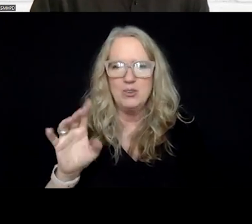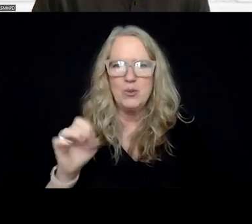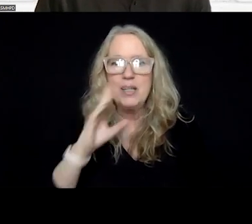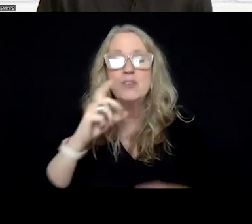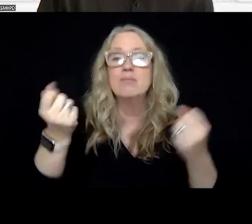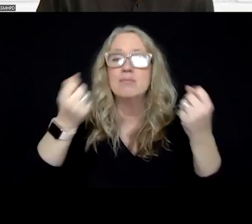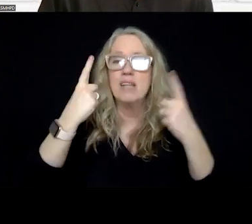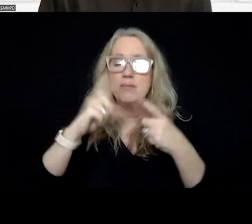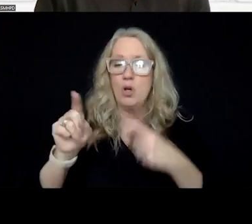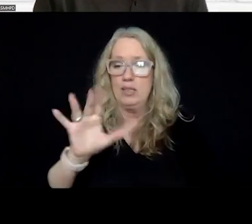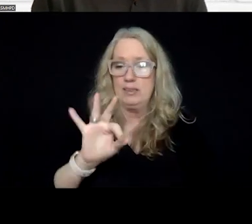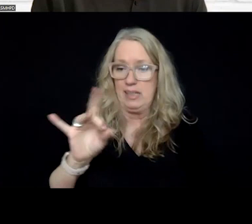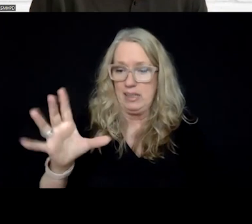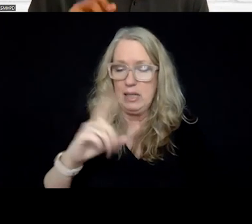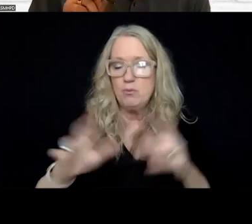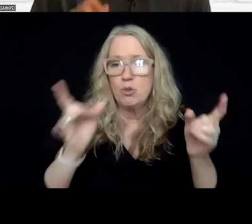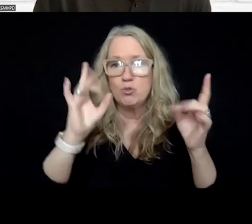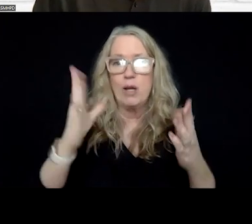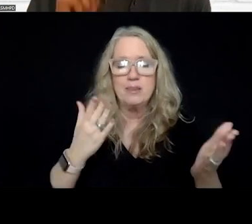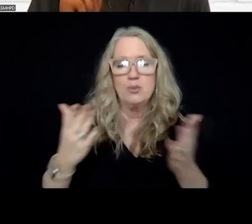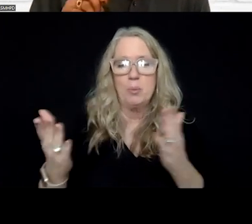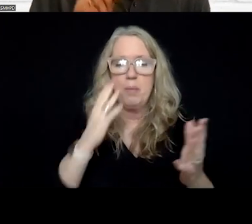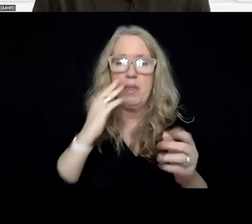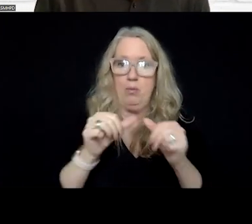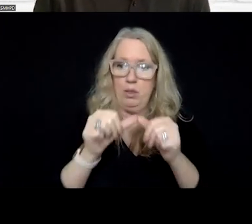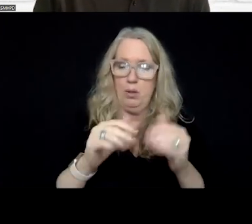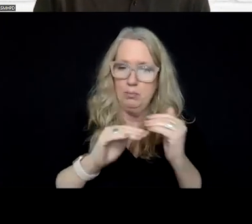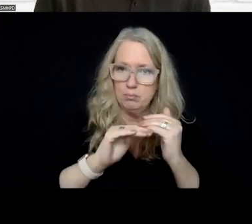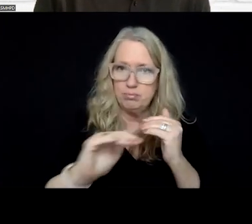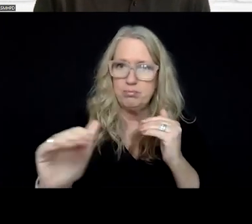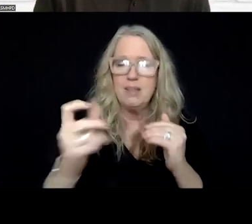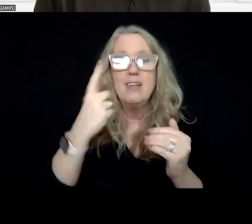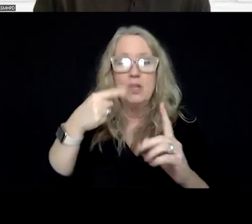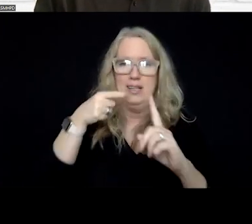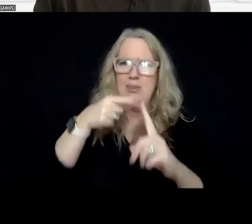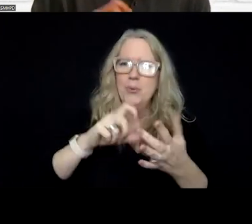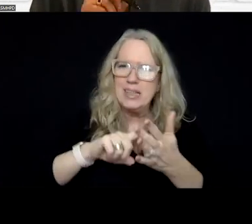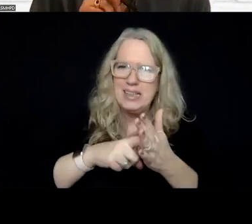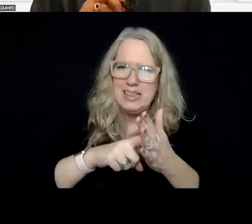REQUIRES SERVICES THAT ARE SUSTAINABLE. THAT IS THE KEY IN THIS PREMISE.